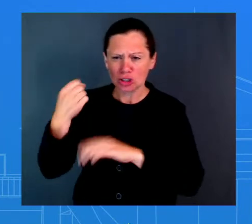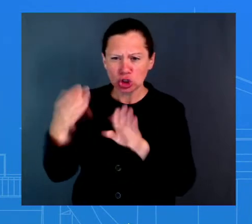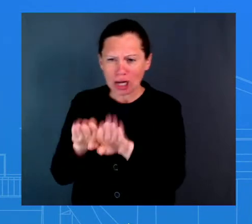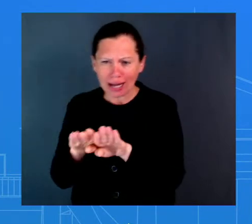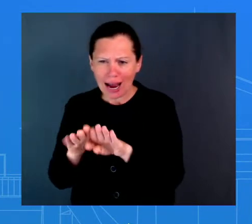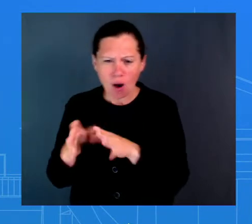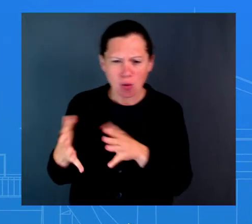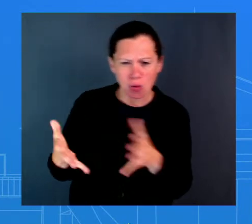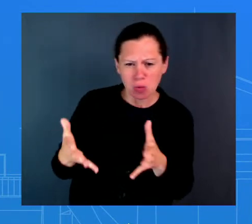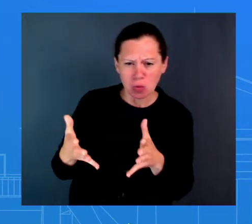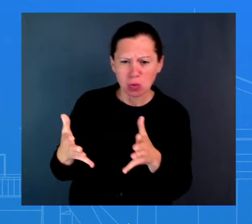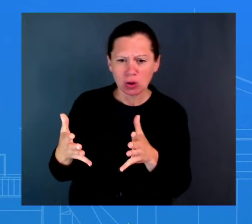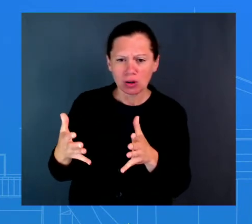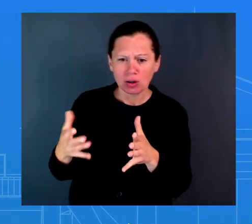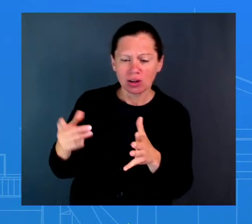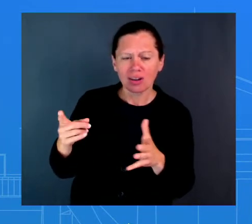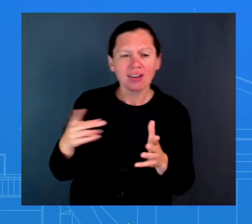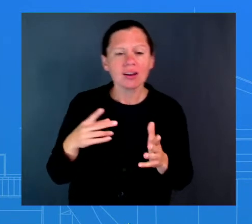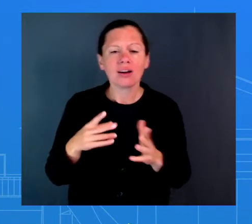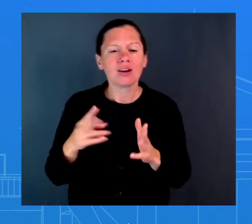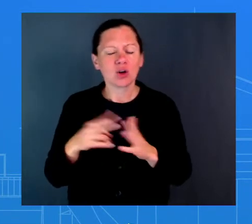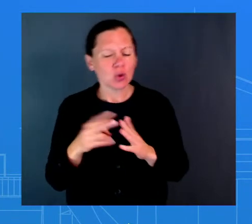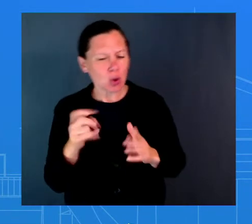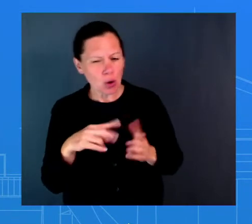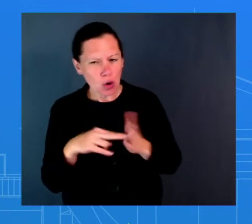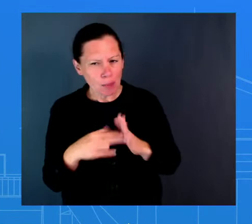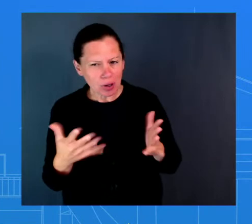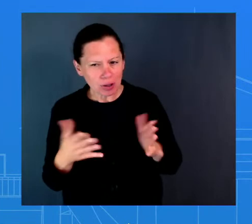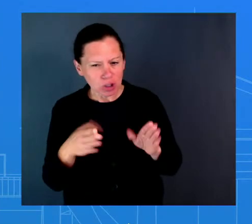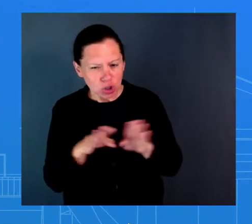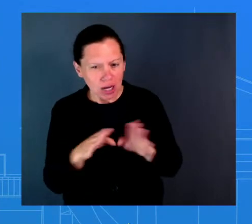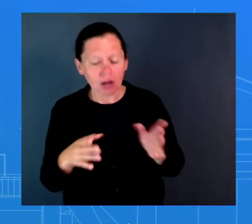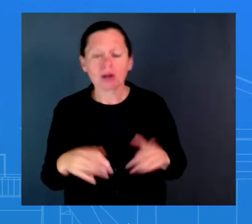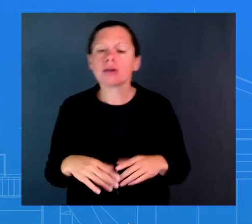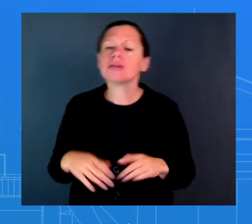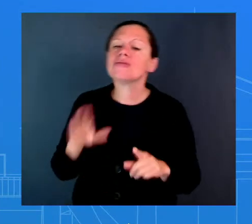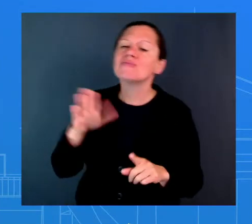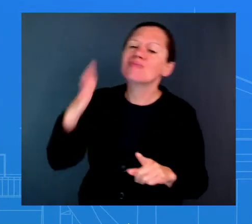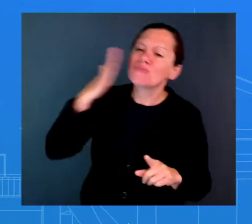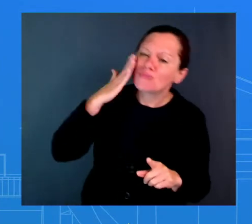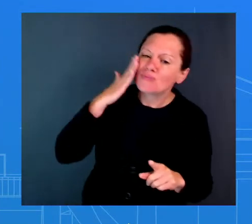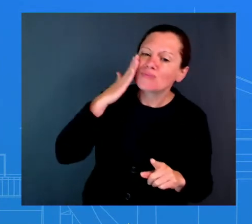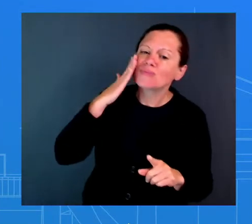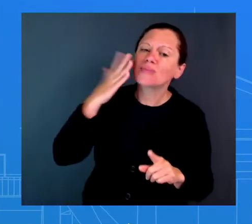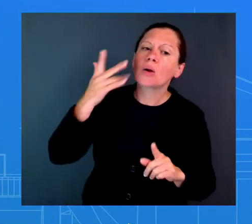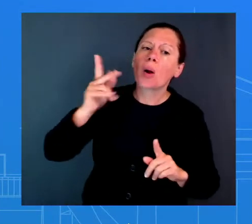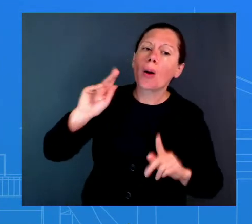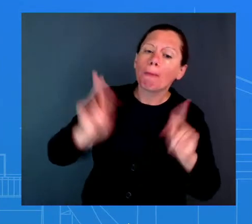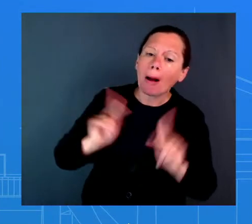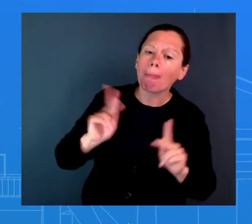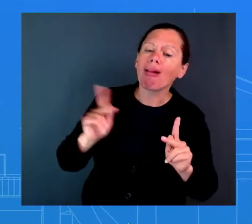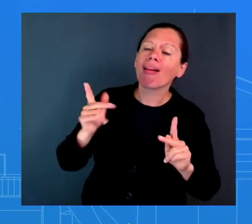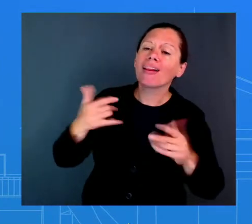The Press: Yeah, I was going to ask you -- I know you've got people working on this, but, you know, how severe, how significant do you think